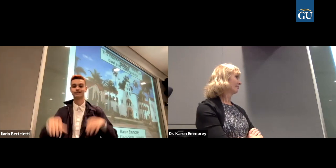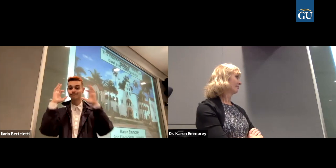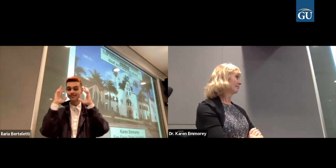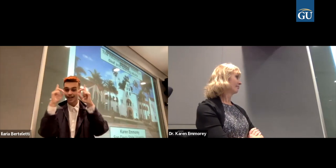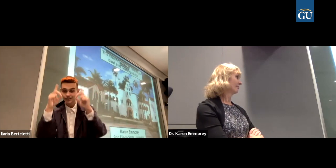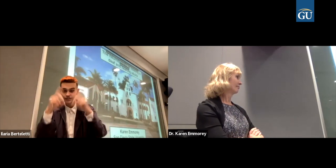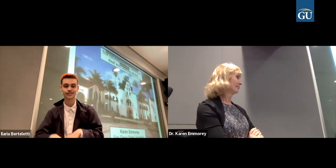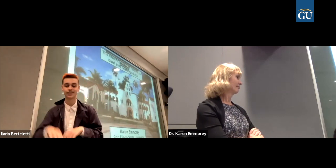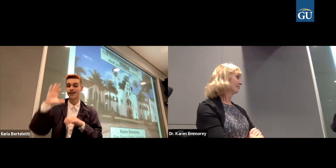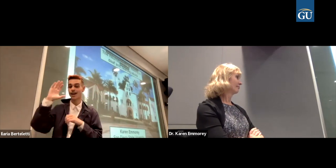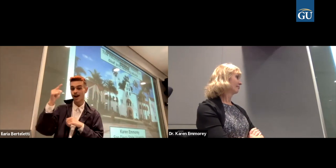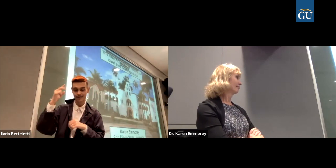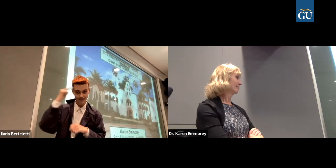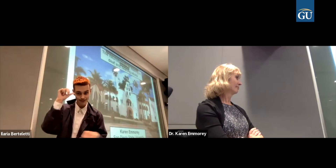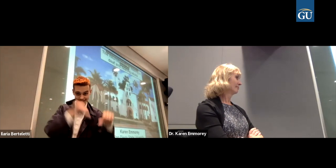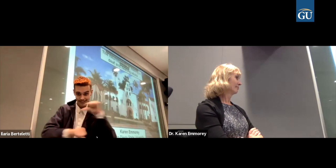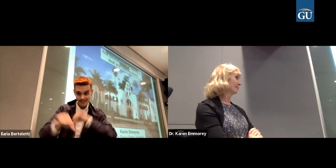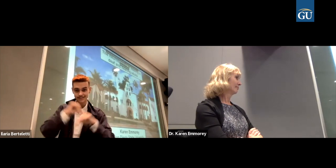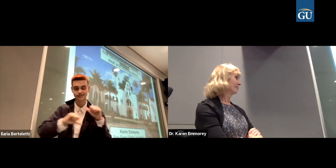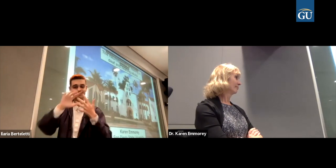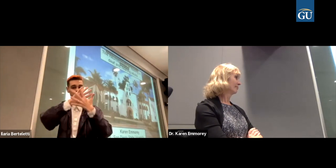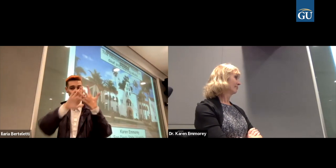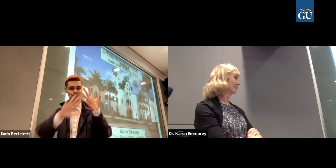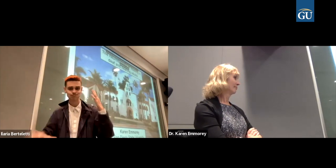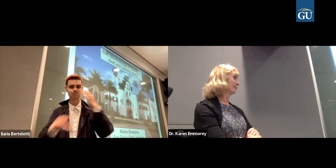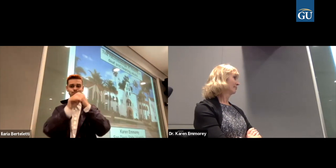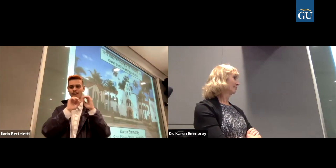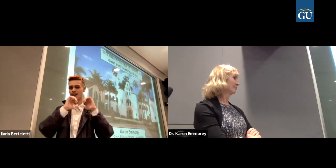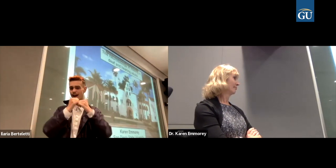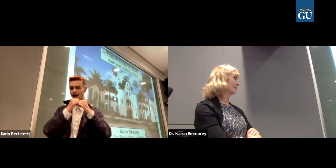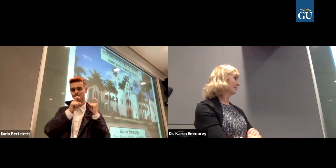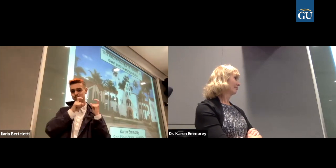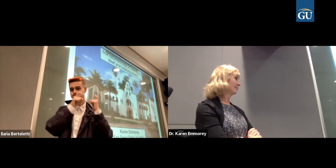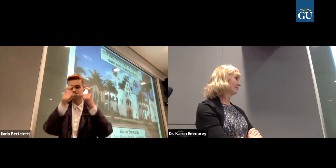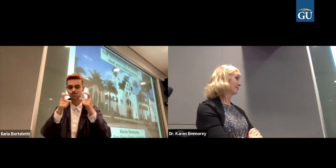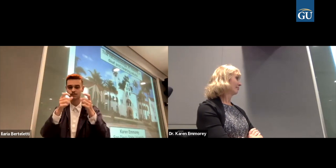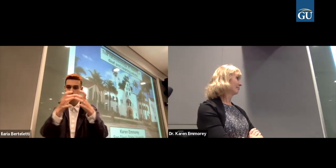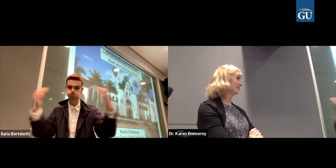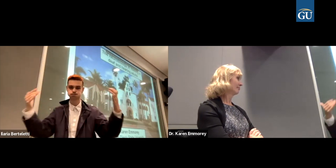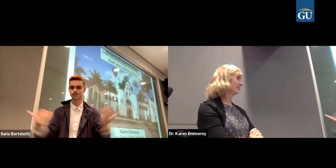fields and all the interdisciplinary fields in-between between contribute to the new and growing field of